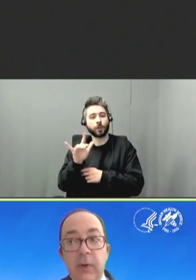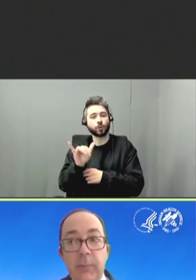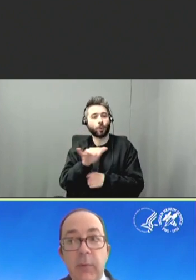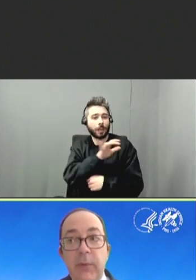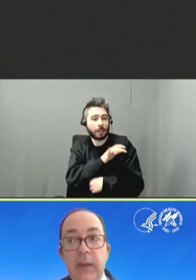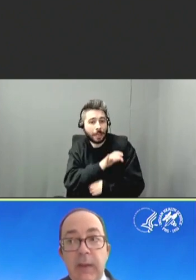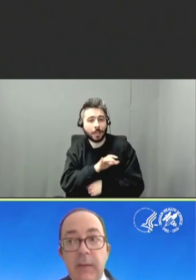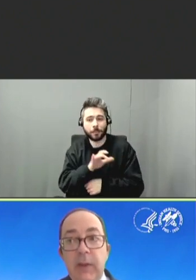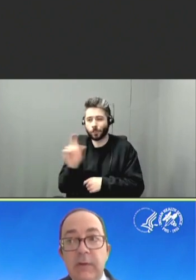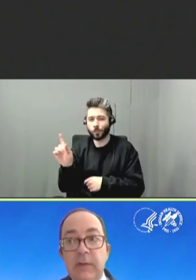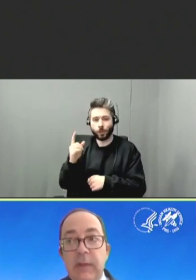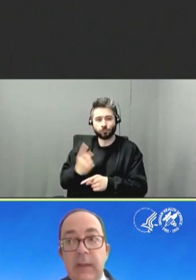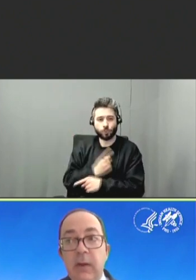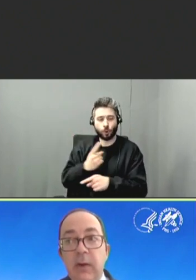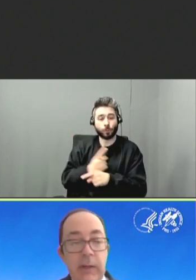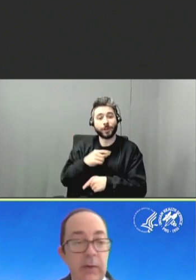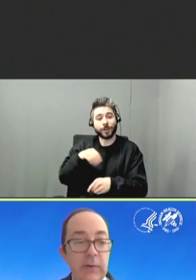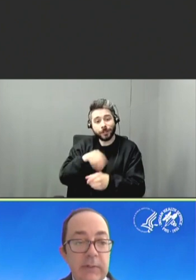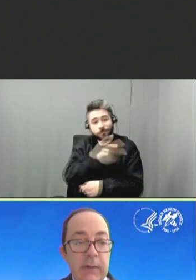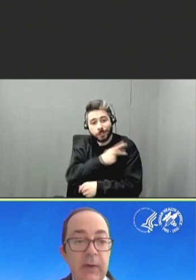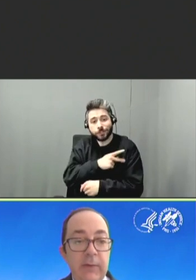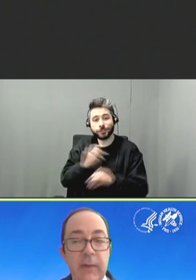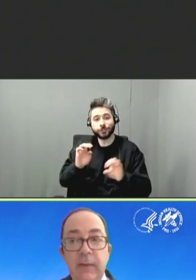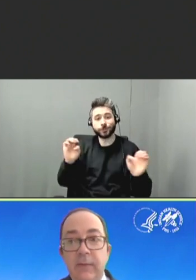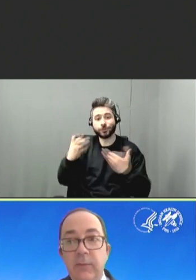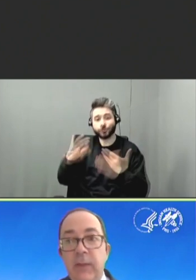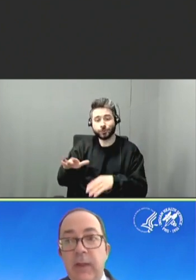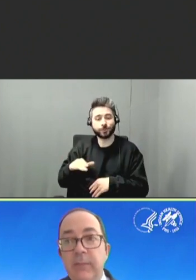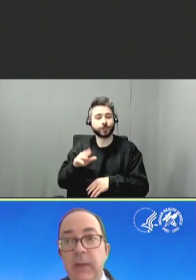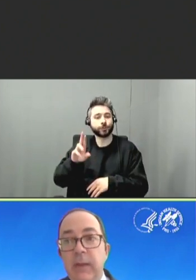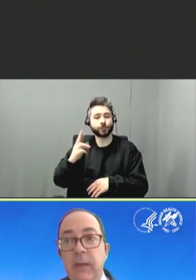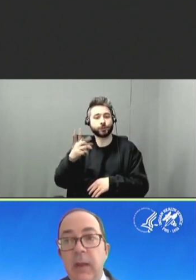appropriate inpatient ER and urgent care settings as well.